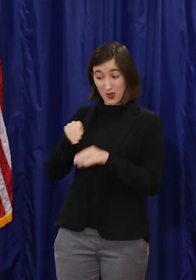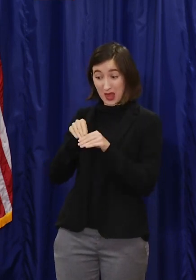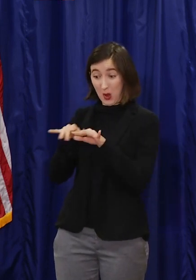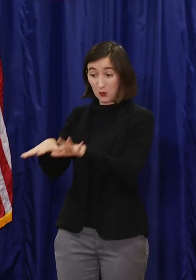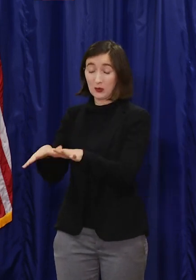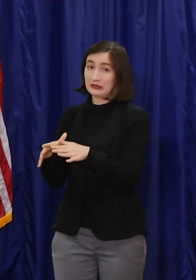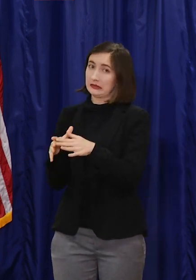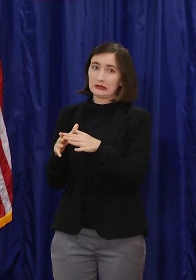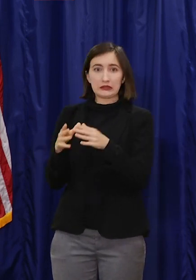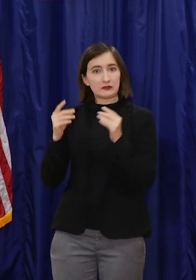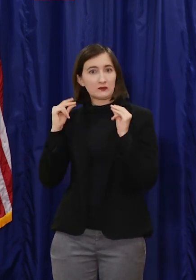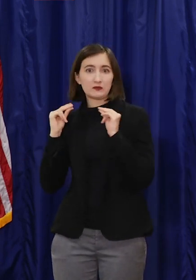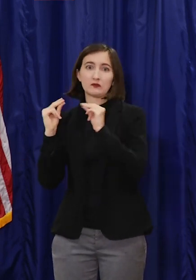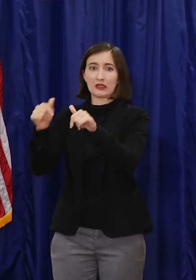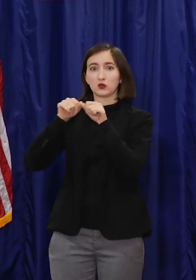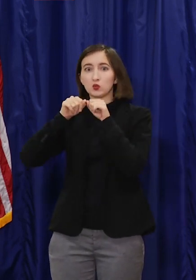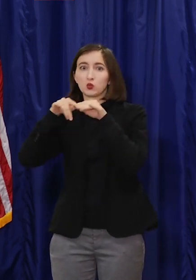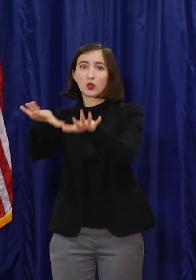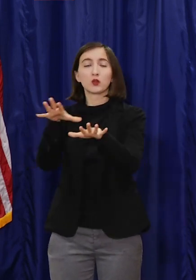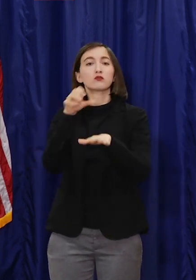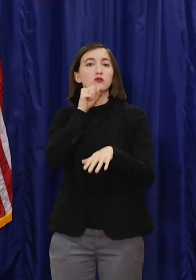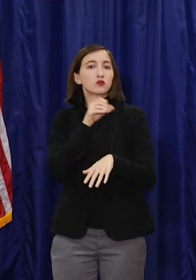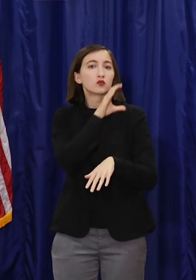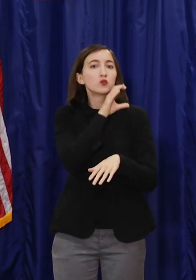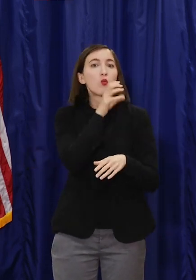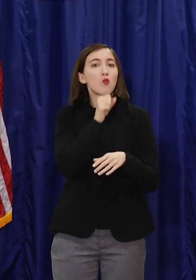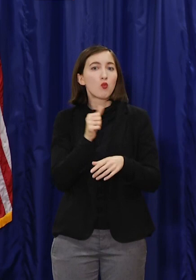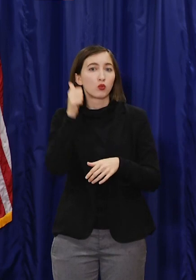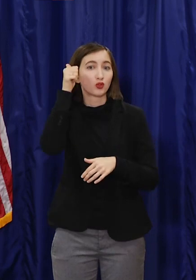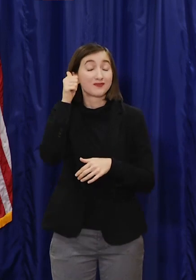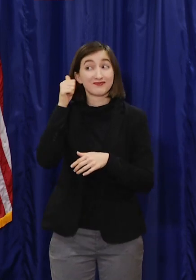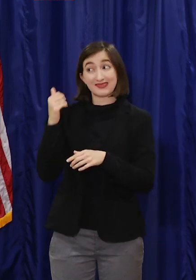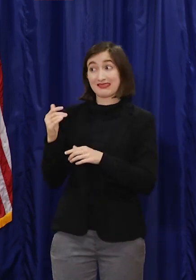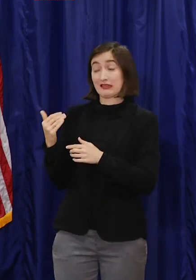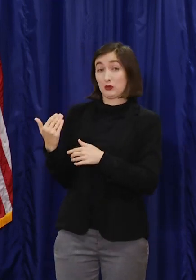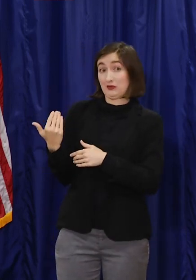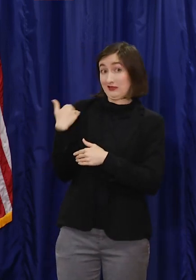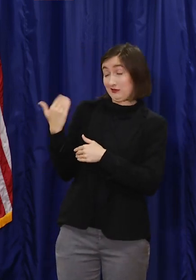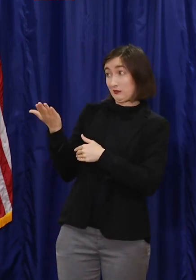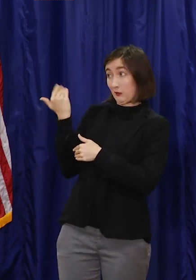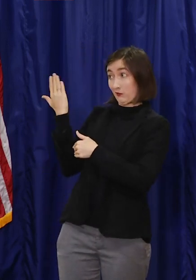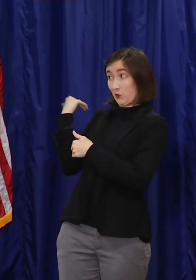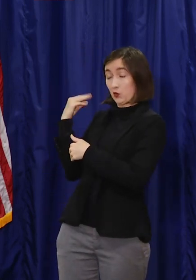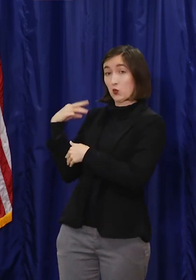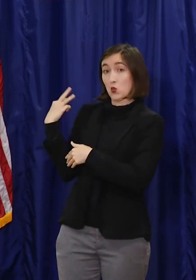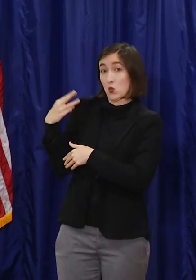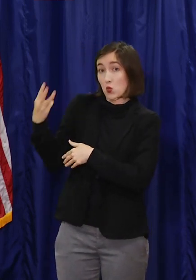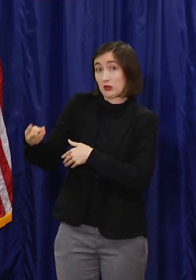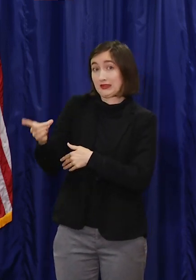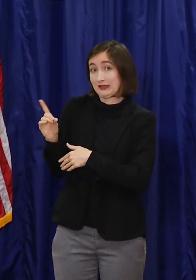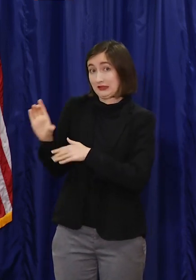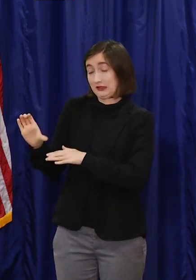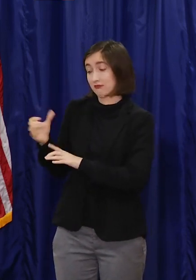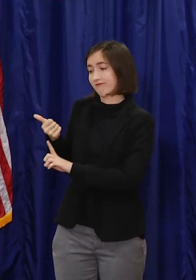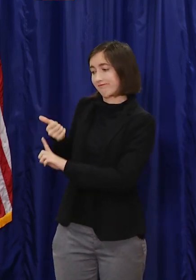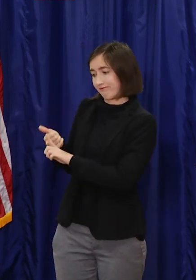SEASON STARTING TODAY THEY WOULD HAVE AT A KANSAS 8 GAMES LEFT IN THE WOULD HAVE AT A KANSAS 8 GAMES LEFT IN THE REGULAR SEASON, SCHEDULED FOR LEFT IN THE REGULAR SEASON, SCHEDULED FOR AN APRIL 15TH AGAINST THE REGULAR SEASON, SCHEDULED FOR AN APRIL 15TH AGAINST THE PELICANS NOW THE SPURS ARE AN APRIL 15TH AGAINST THE PELICANS NOW THE SPURS ARE HOPING THAT WHEN THE SEASON PELICANS NOW THE SPURS ARE HOPING THAT WHEN THE SEASON DOES RESUMES THAT THERE WILL BE